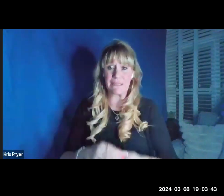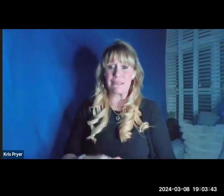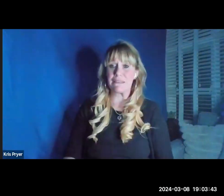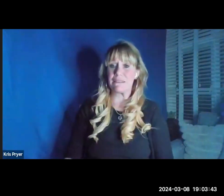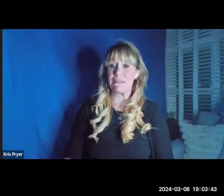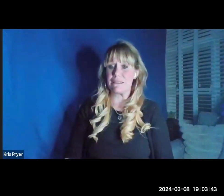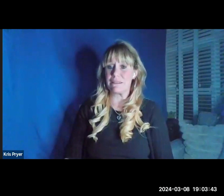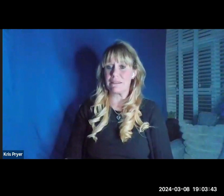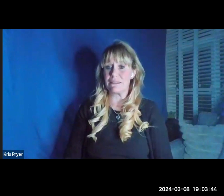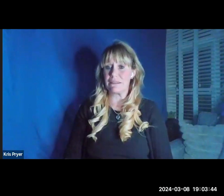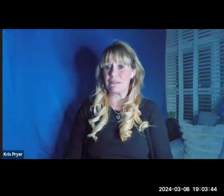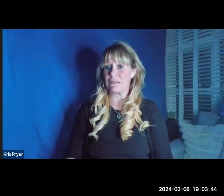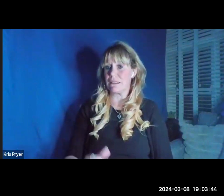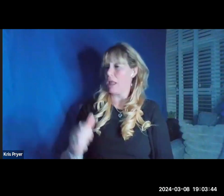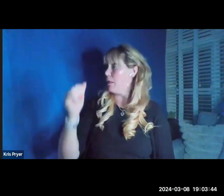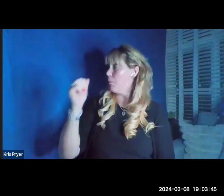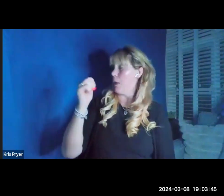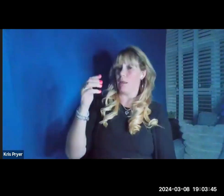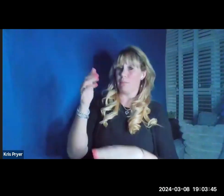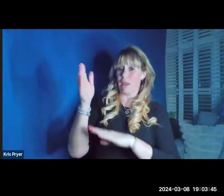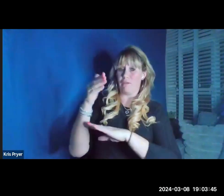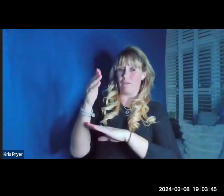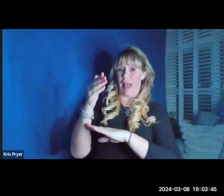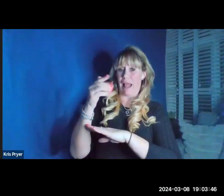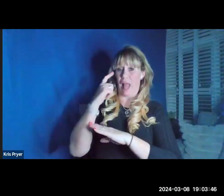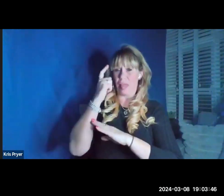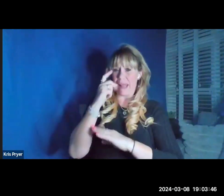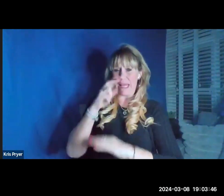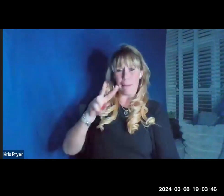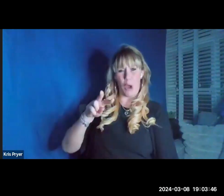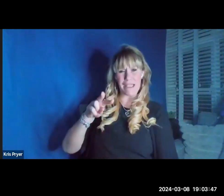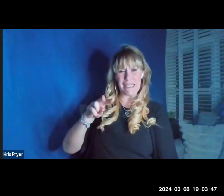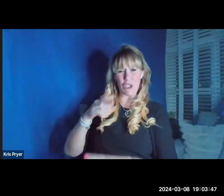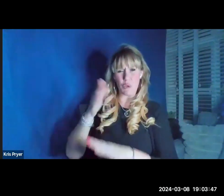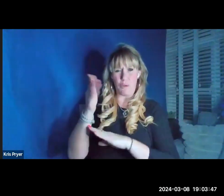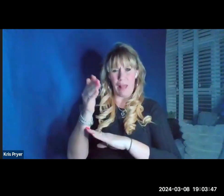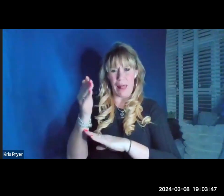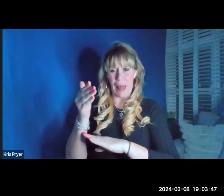I think this is the bisexual flag, is it, we have quite a few round this room